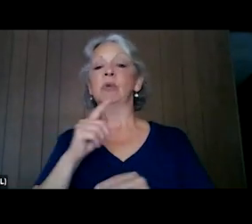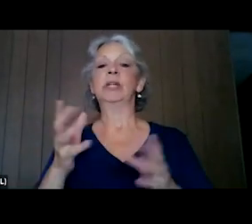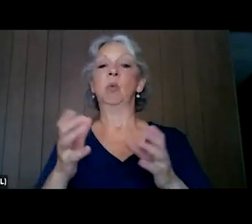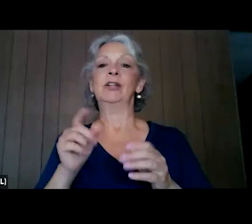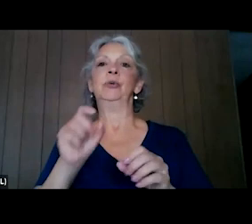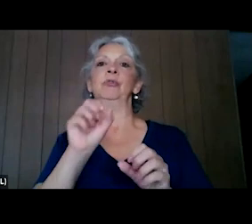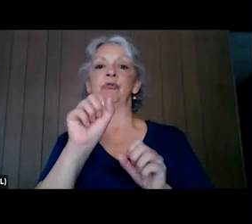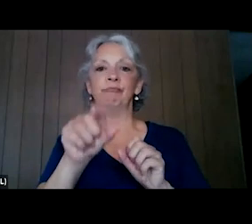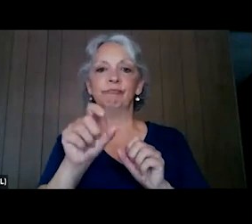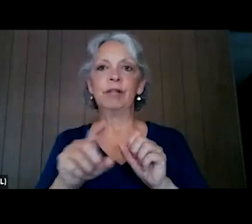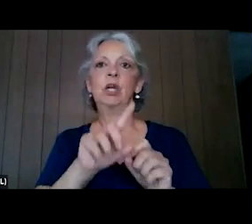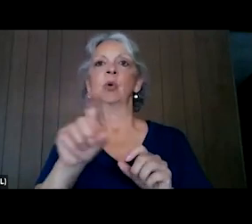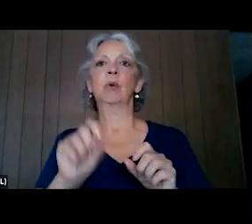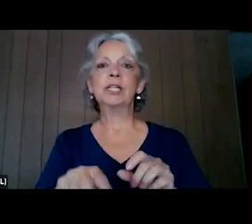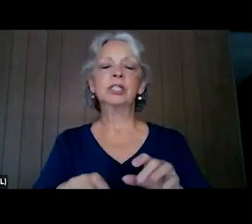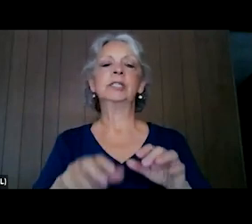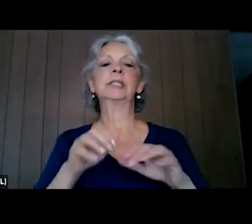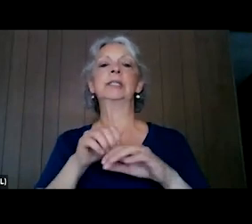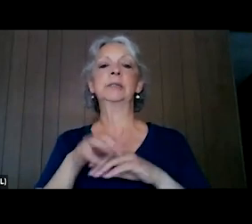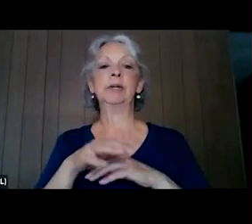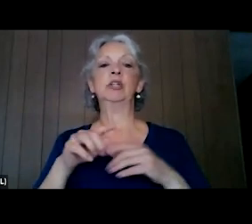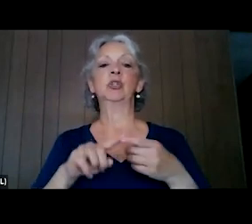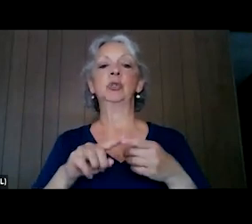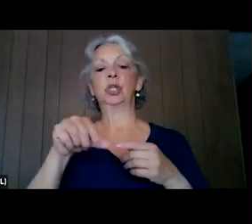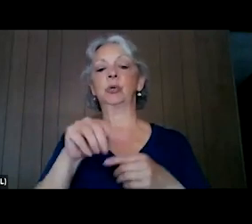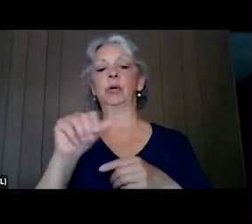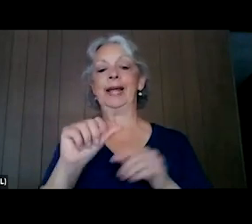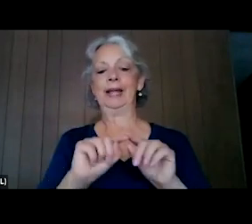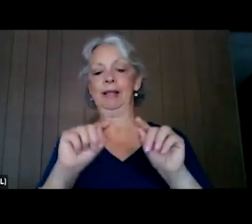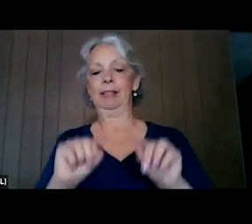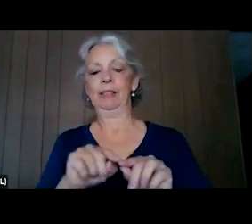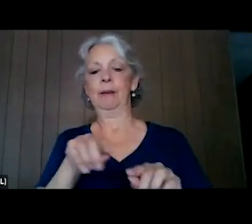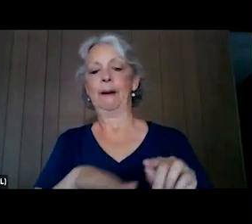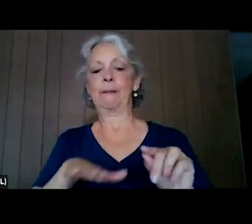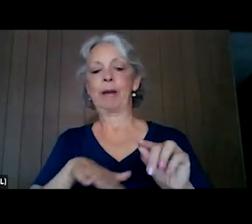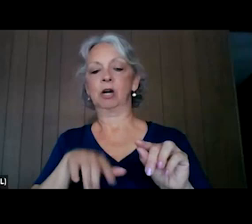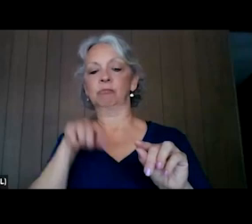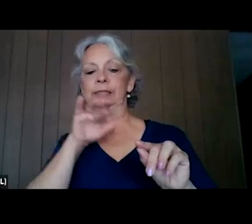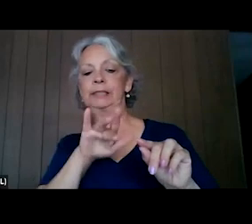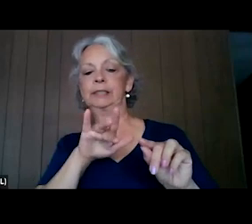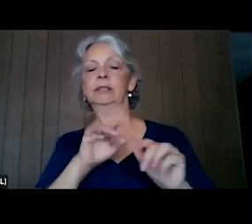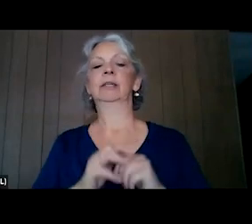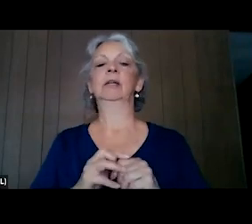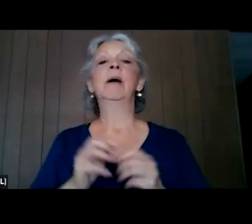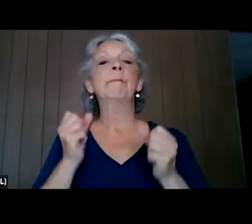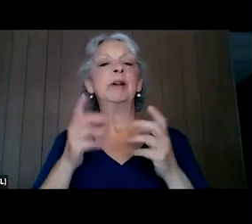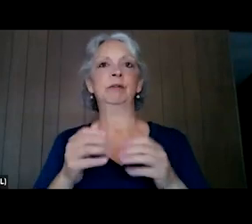so we encourage you to submit your questions using the Q&A feature. Also, so many of you submitted questions